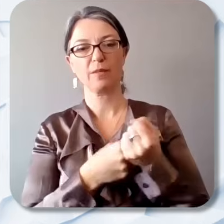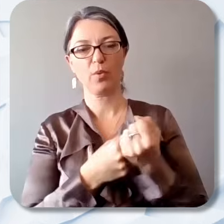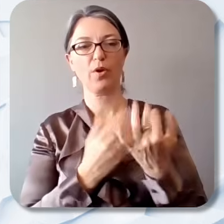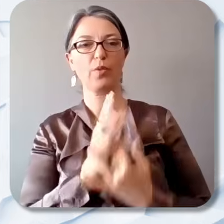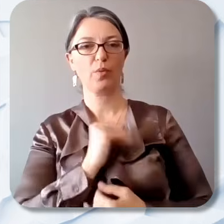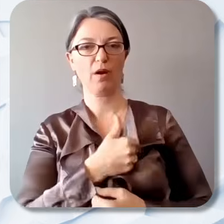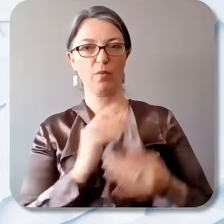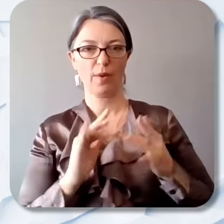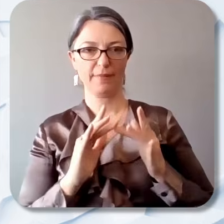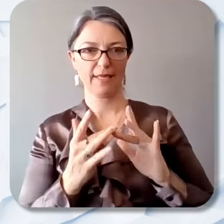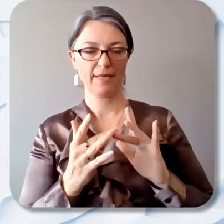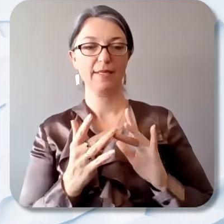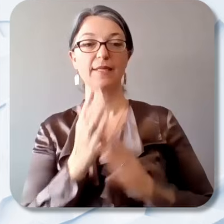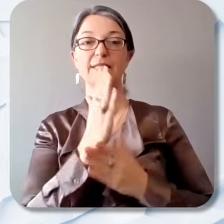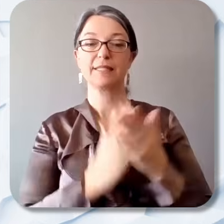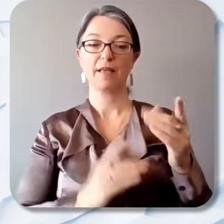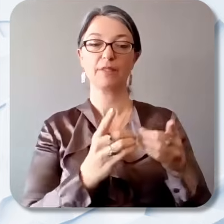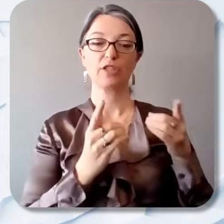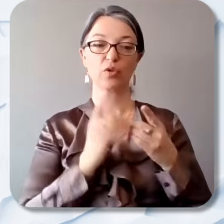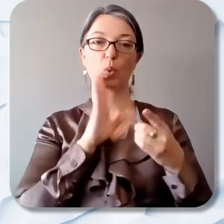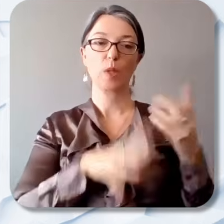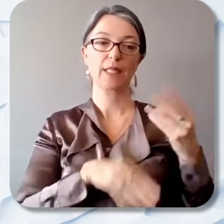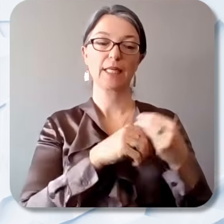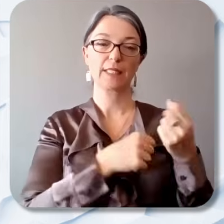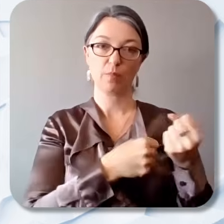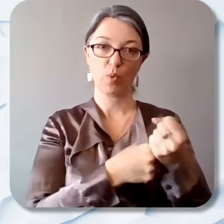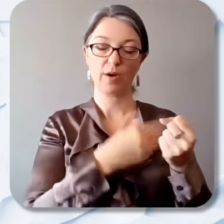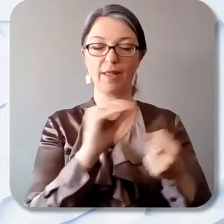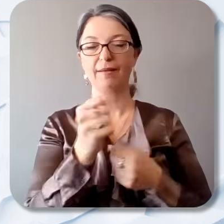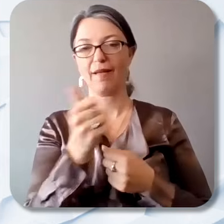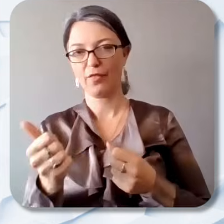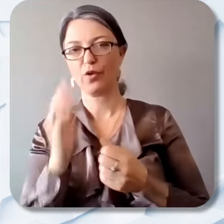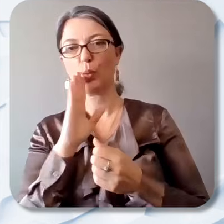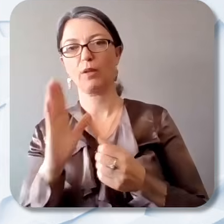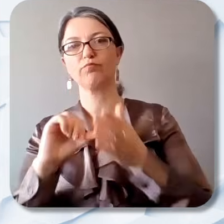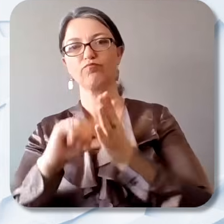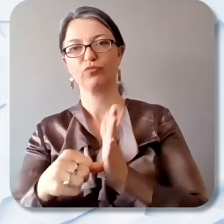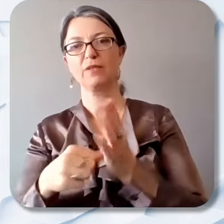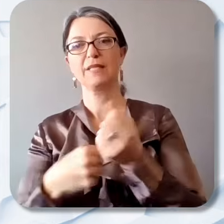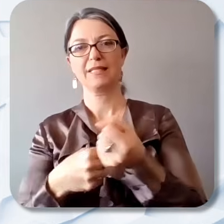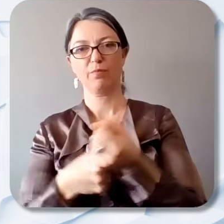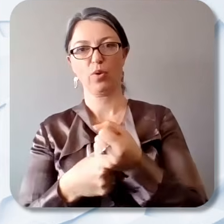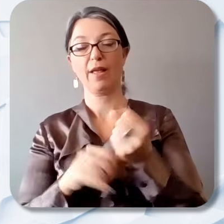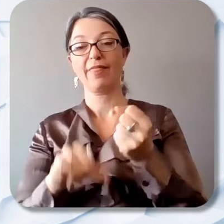then some districts will see a little bit more intensive support, and those are really reserved for the districts who are really struggling in the space.